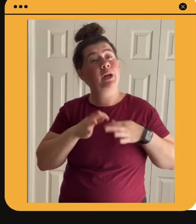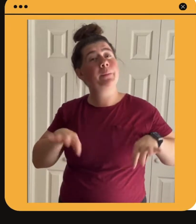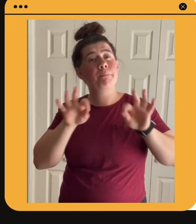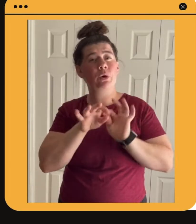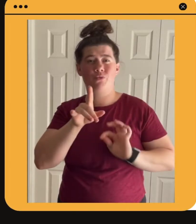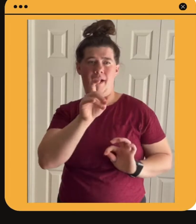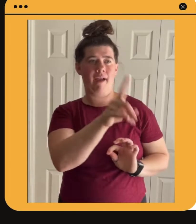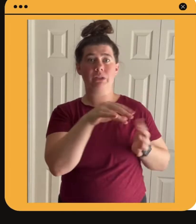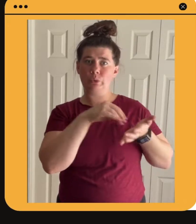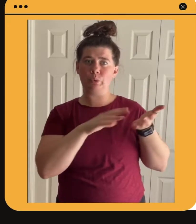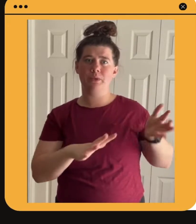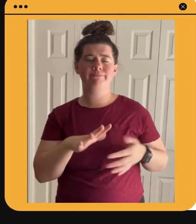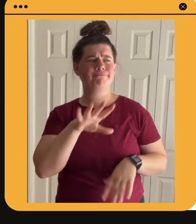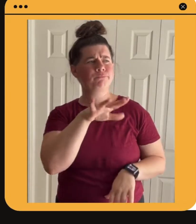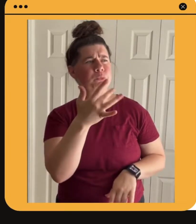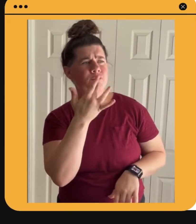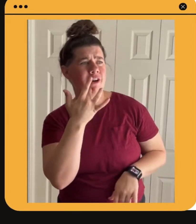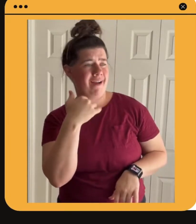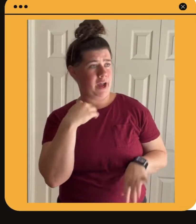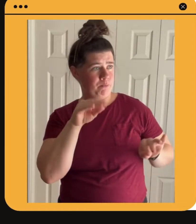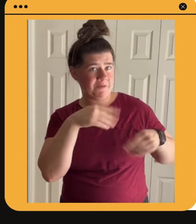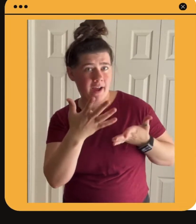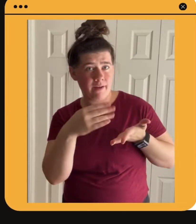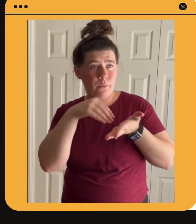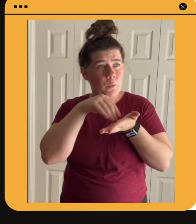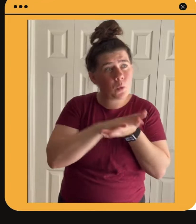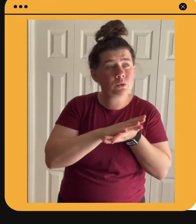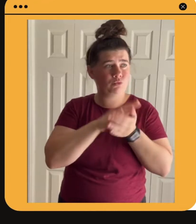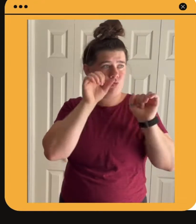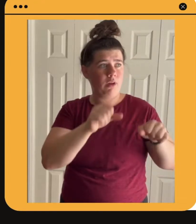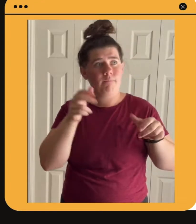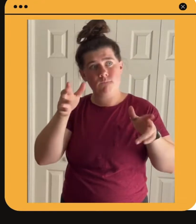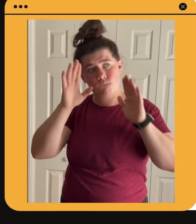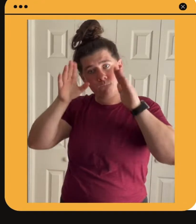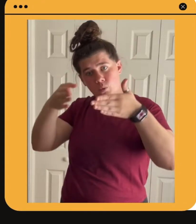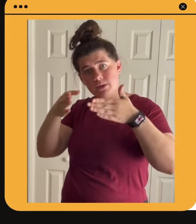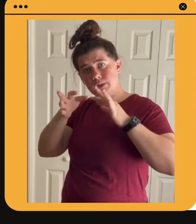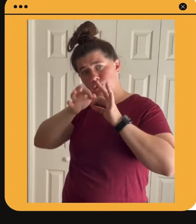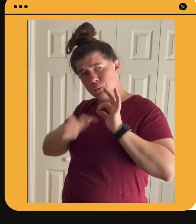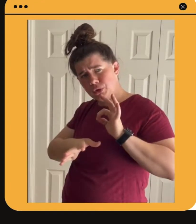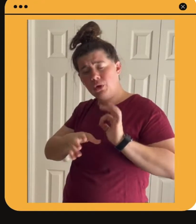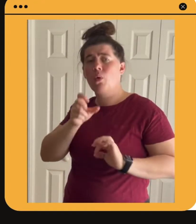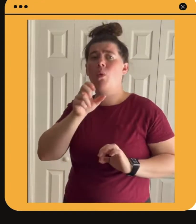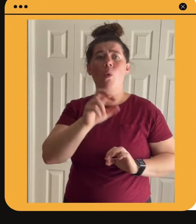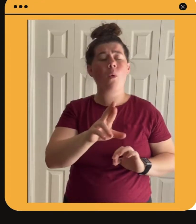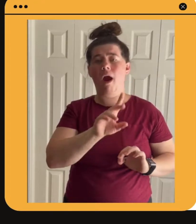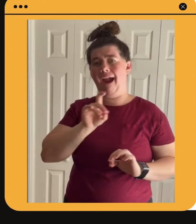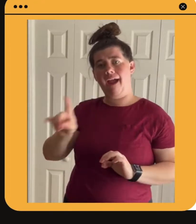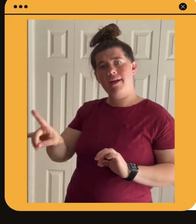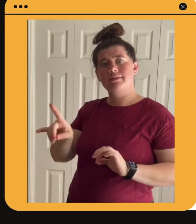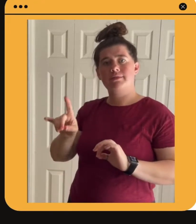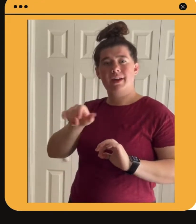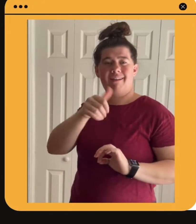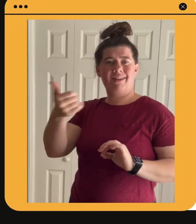they were writing. So it's important. You ask the student if they prefer you providing notes, so they can focus on The Interpreter in the information